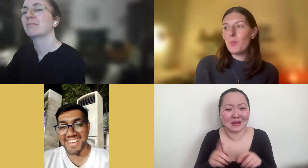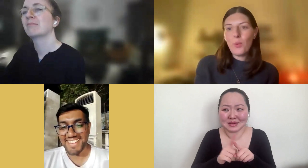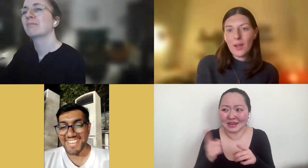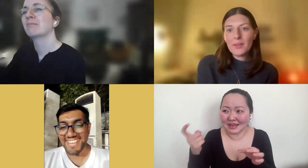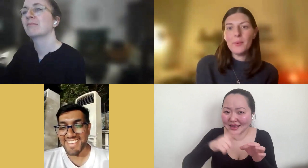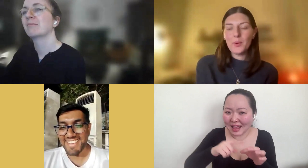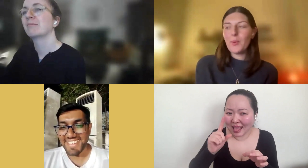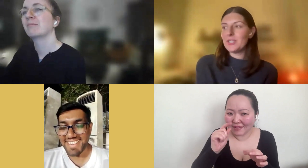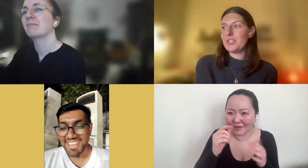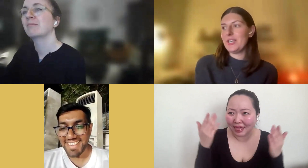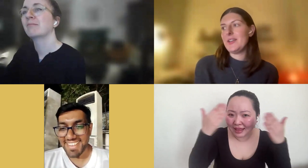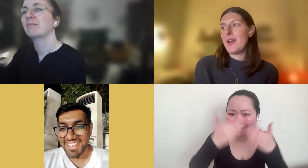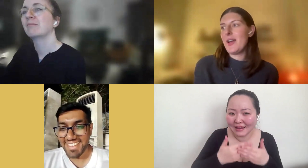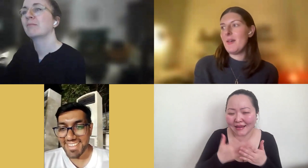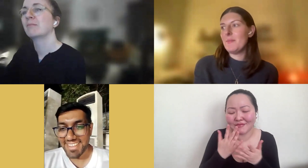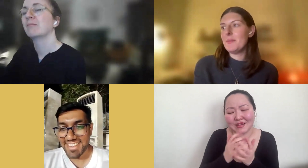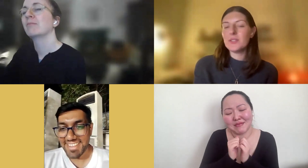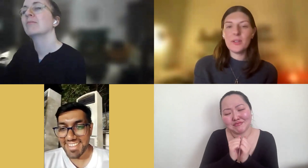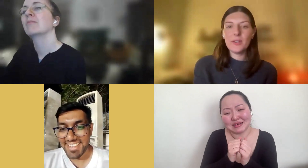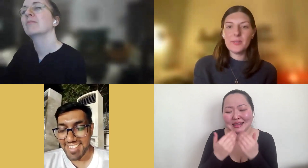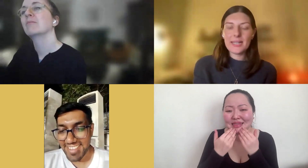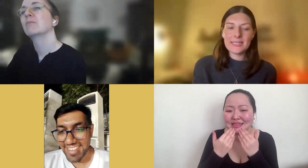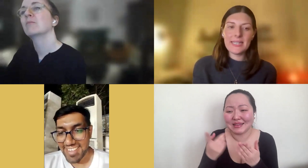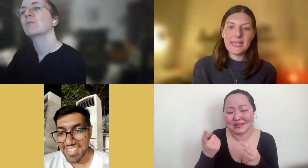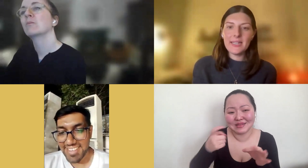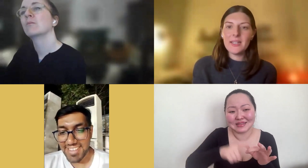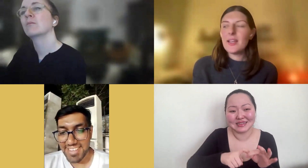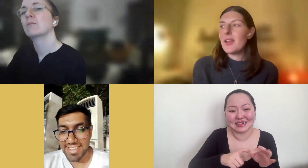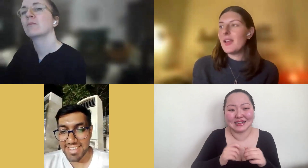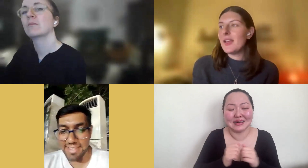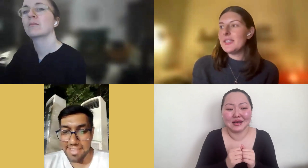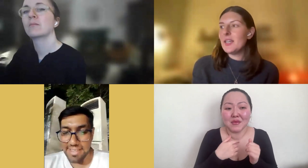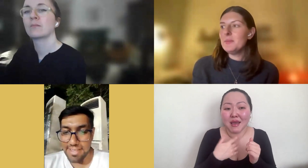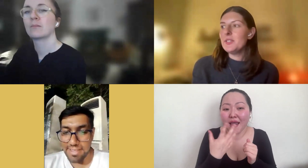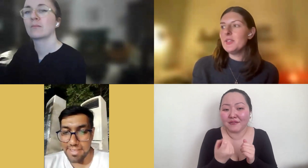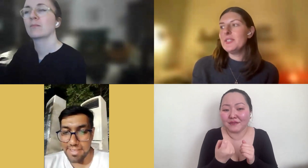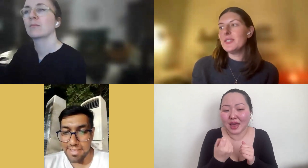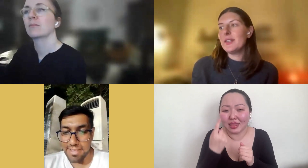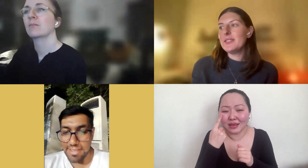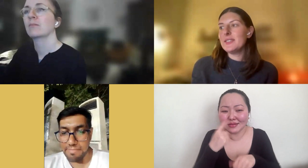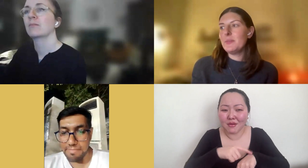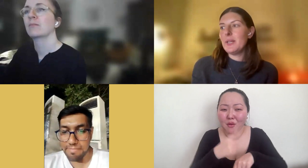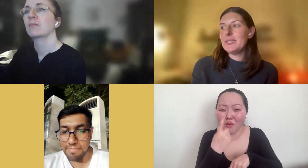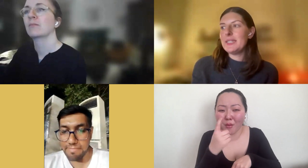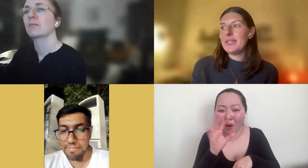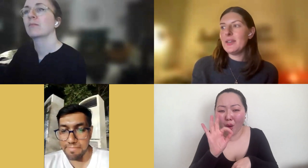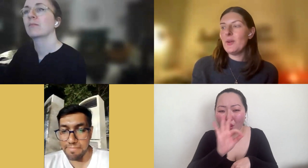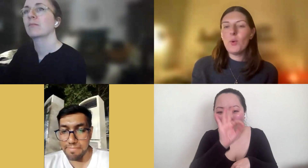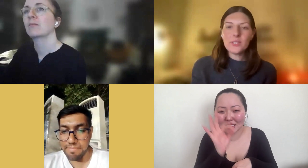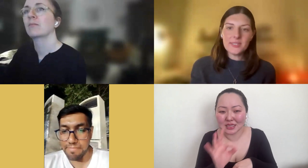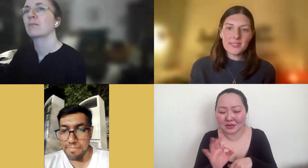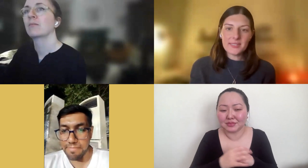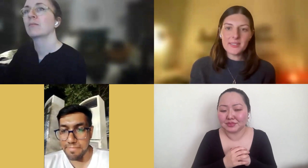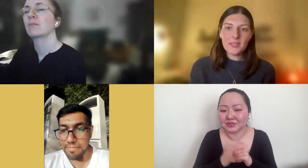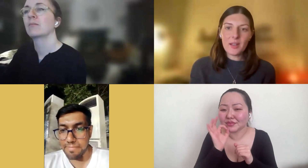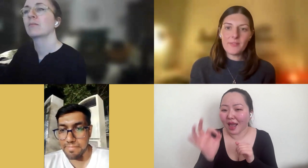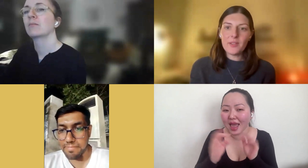time for one more question. Natalie, In terms of Design and Disability , what does success look